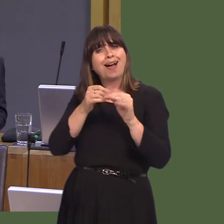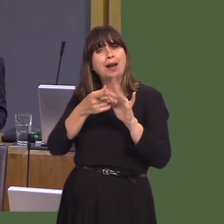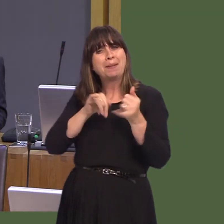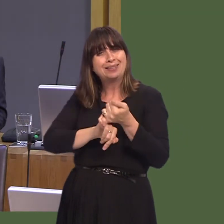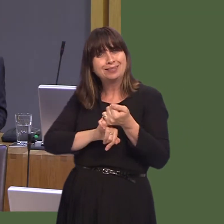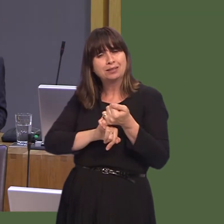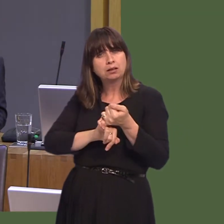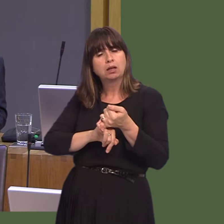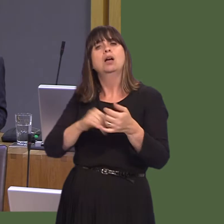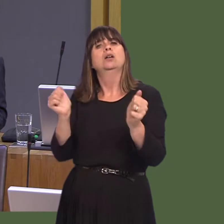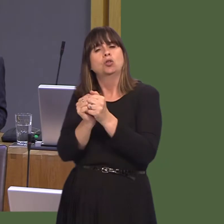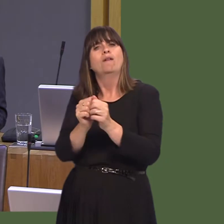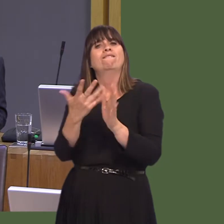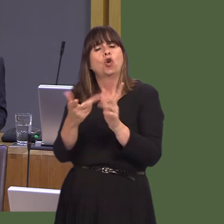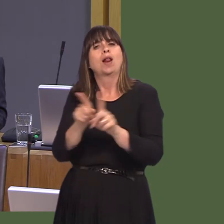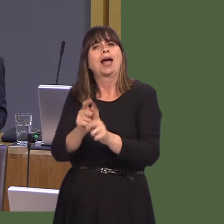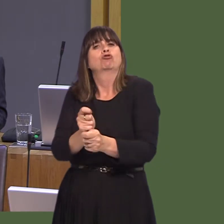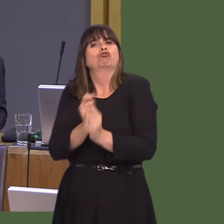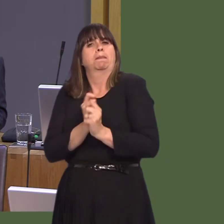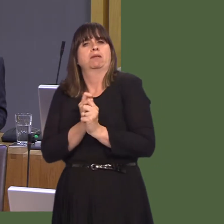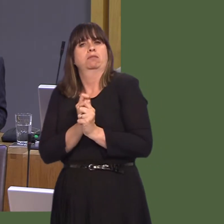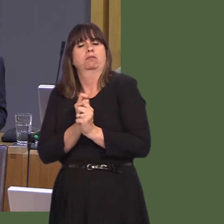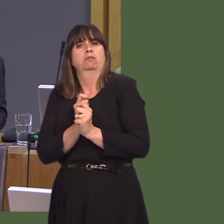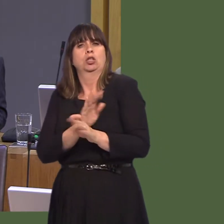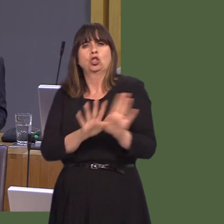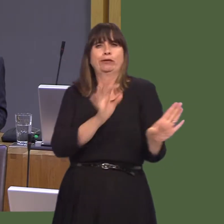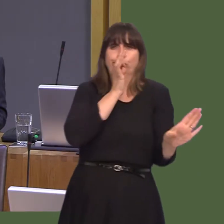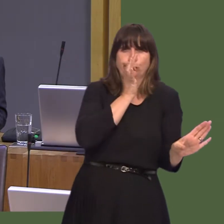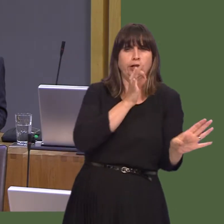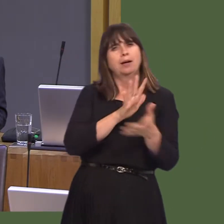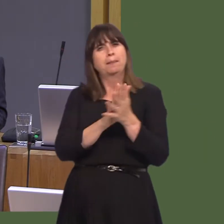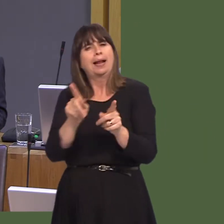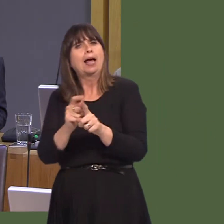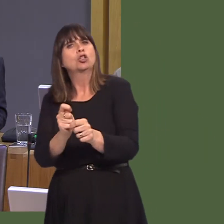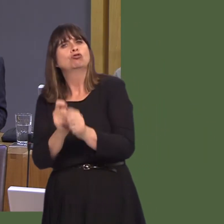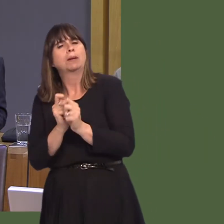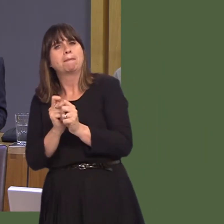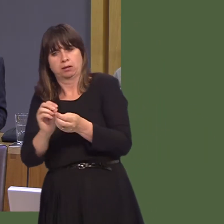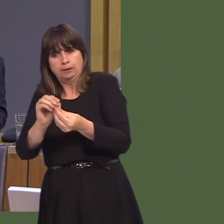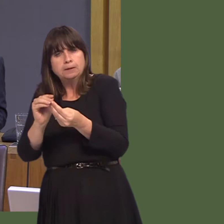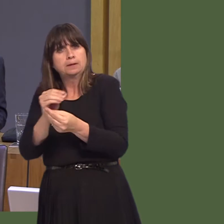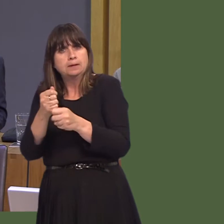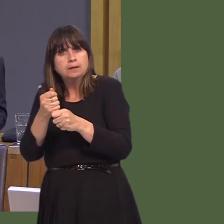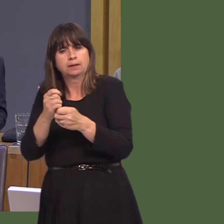So, I wonder whether I can ask whether an assessment has been undertaken of how many